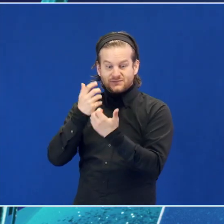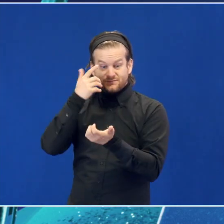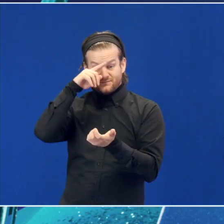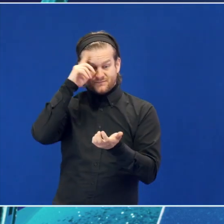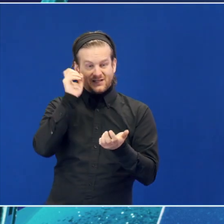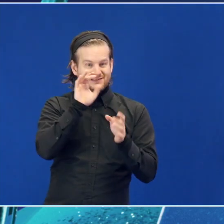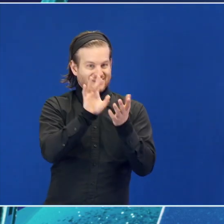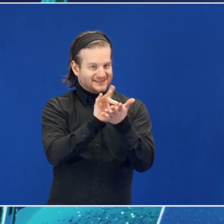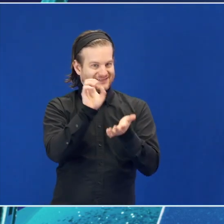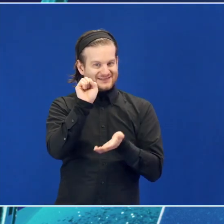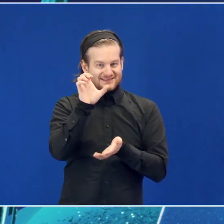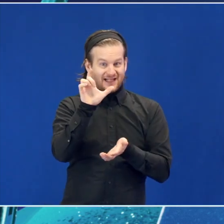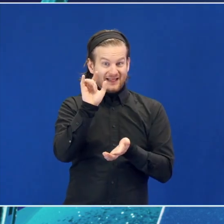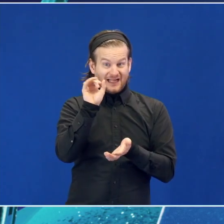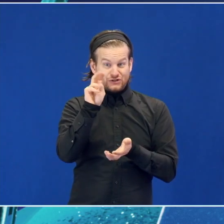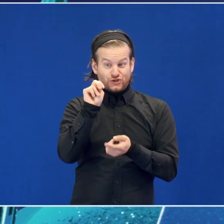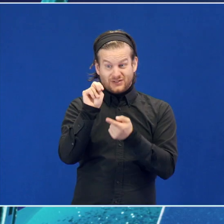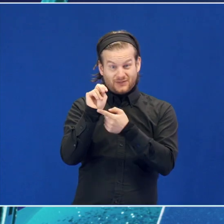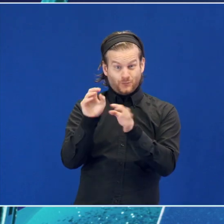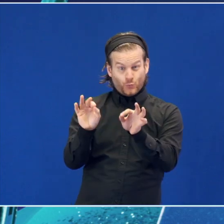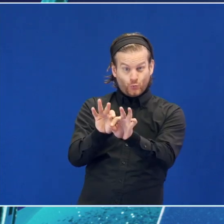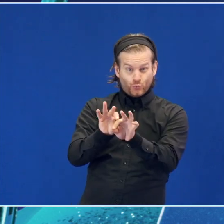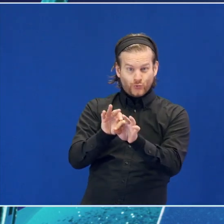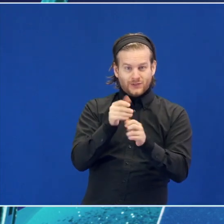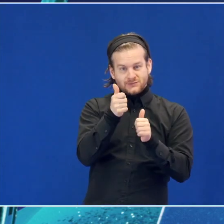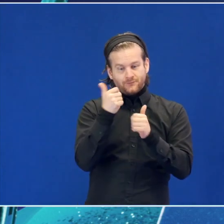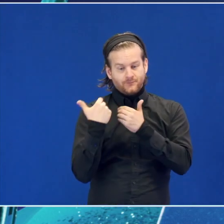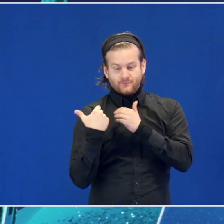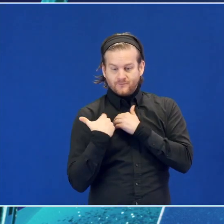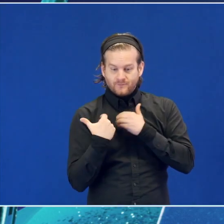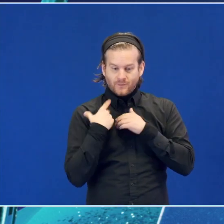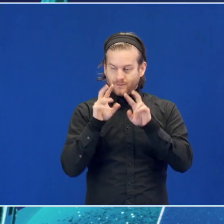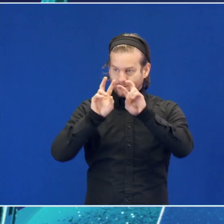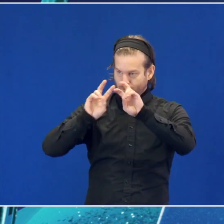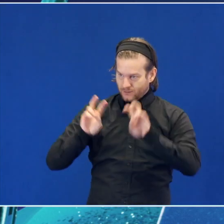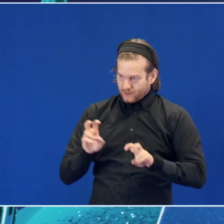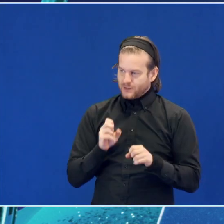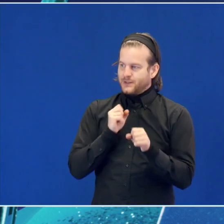gets started, and which is really what we want to do shifting left. Yeah. Yeah, we found the same thing actually,